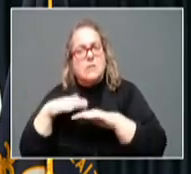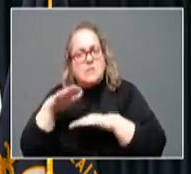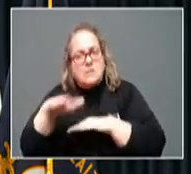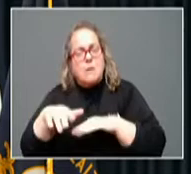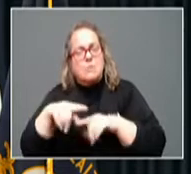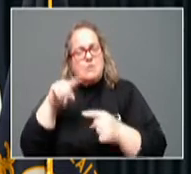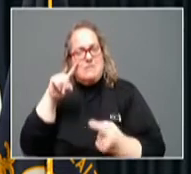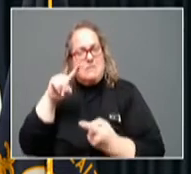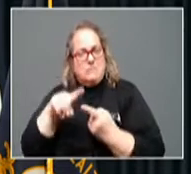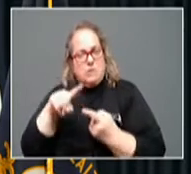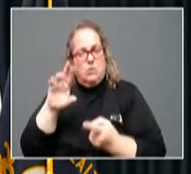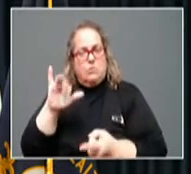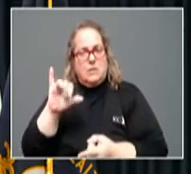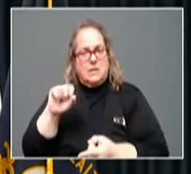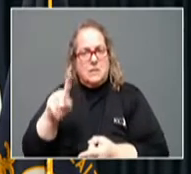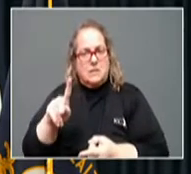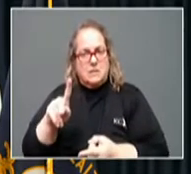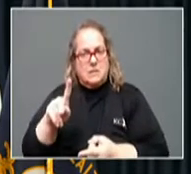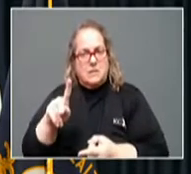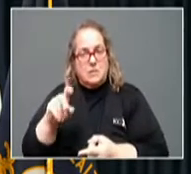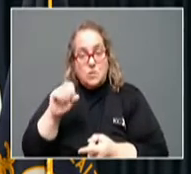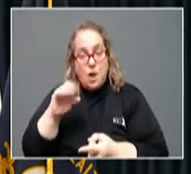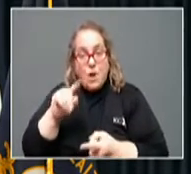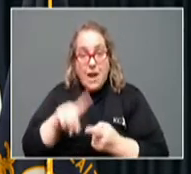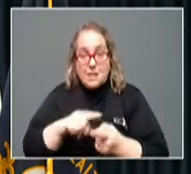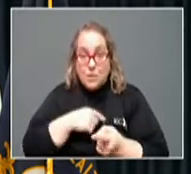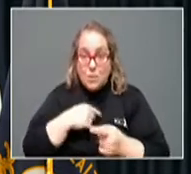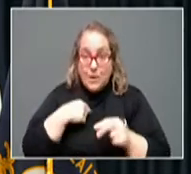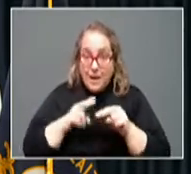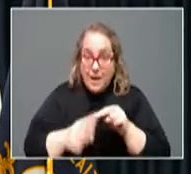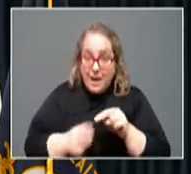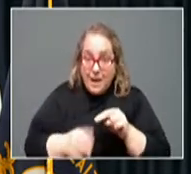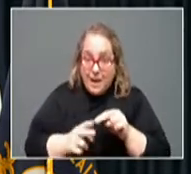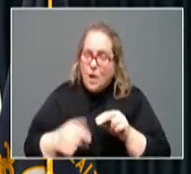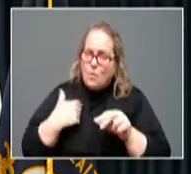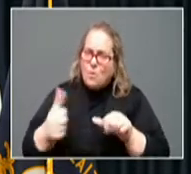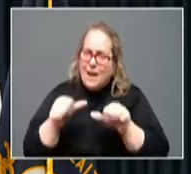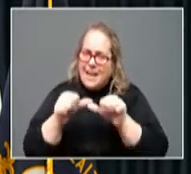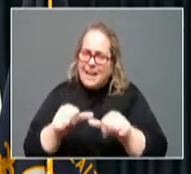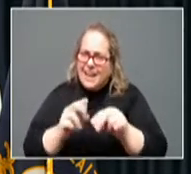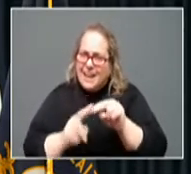gains, we can keep the gains and and go on with our lives. Um, much more like